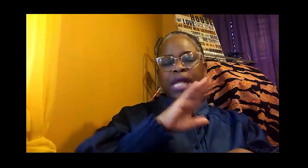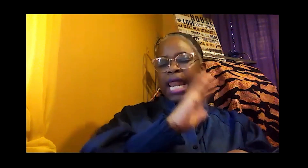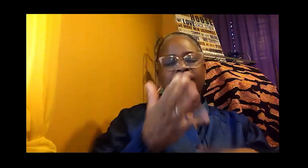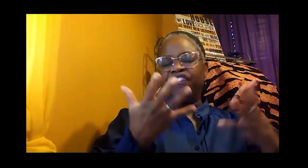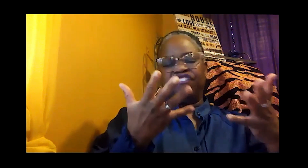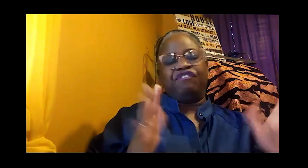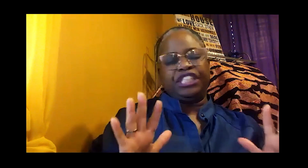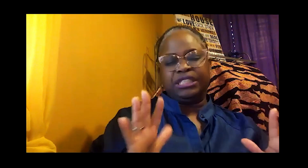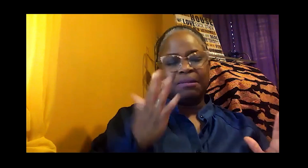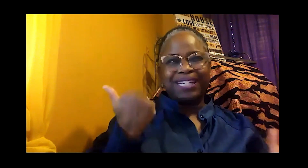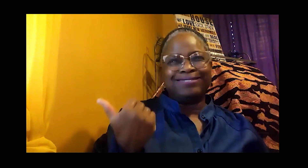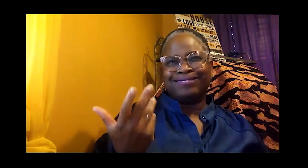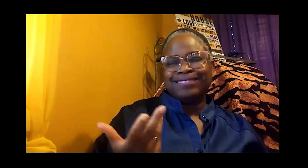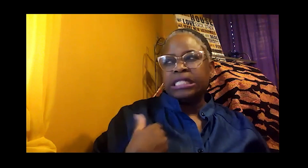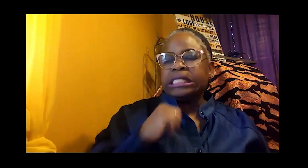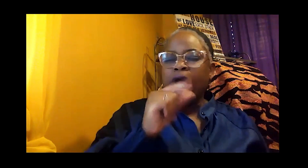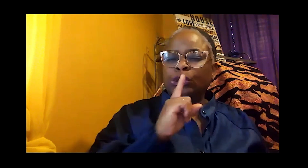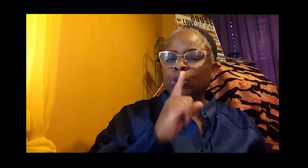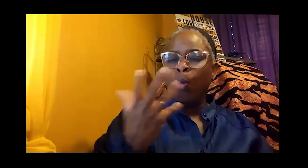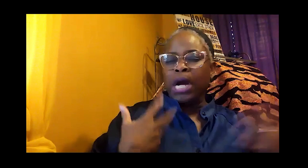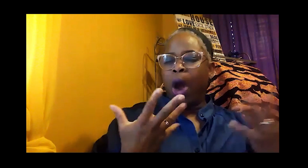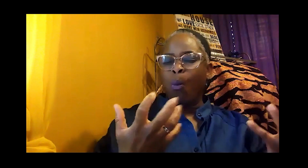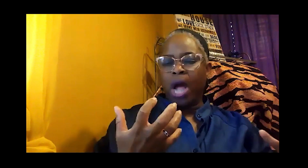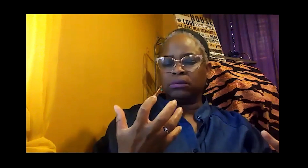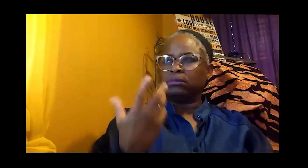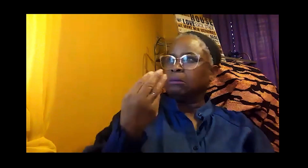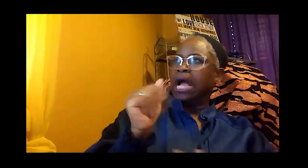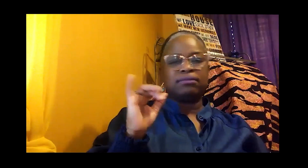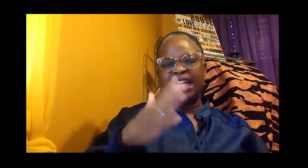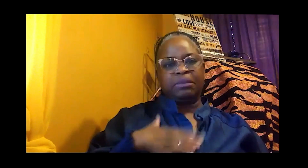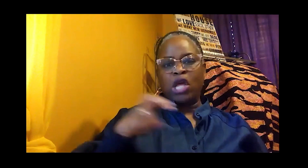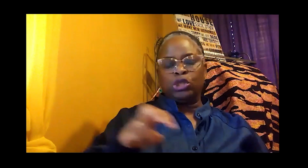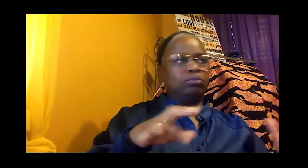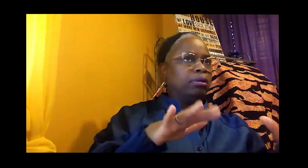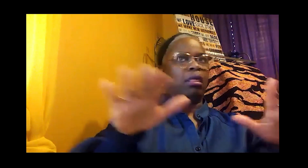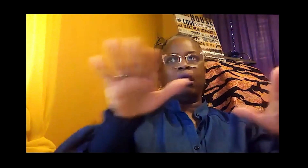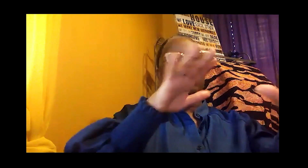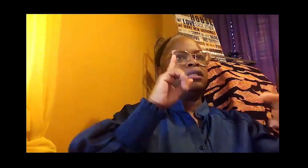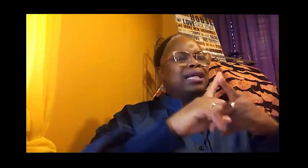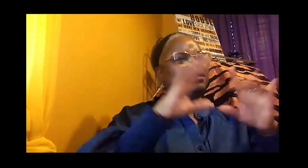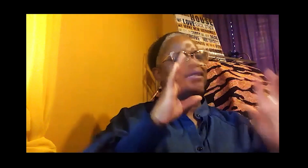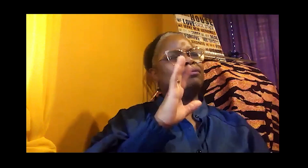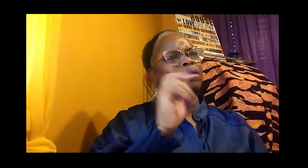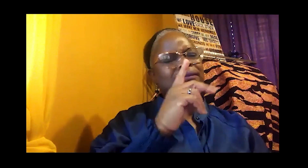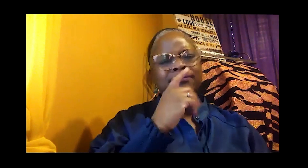I never finished that program. That was a time I realized, that was not truly what I wanted to do.